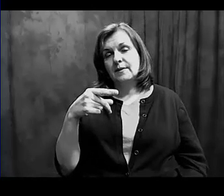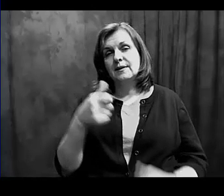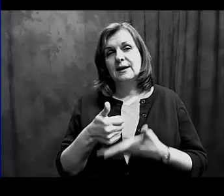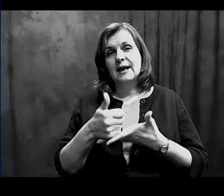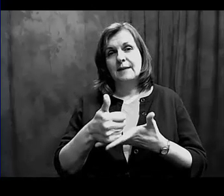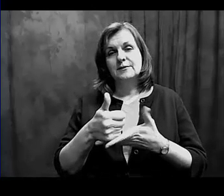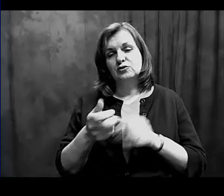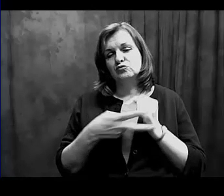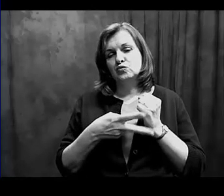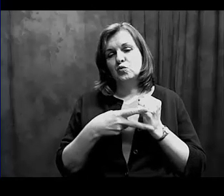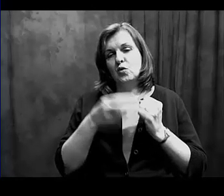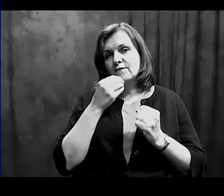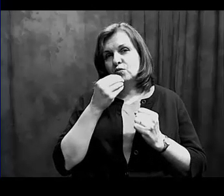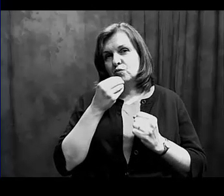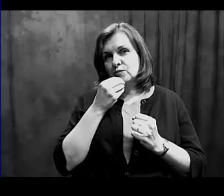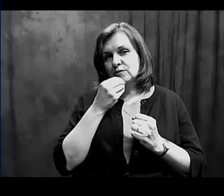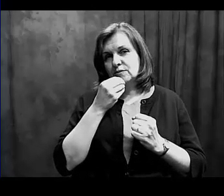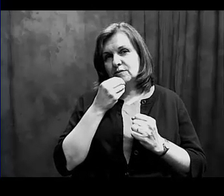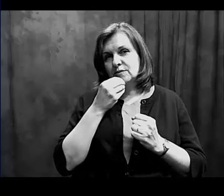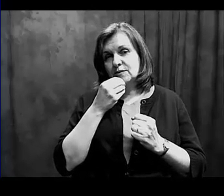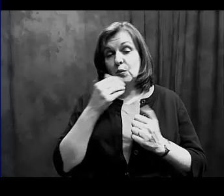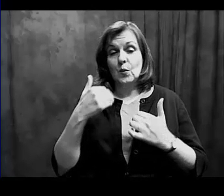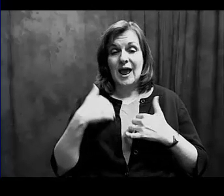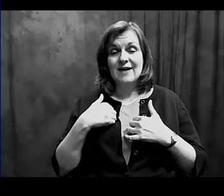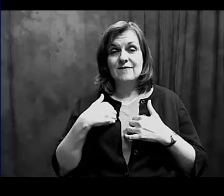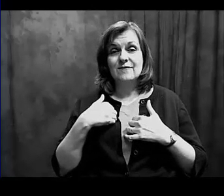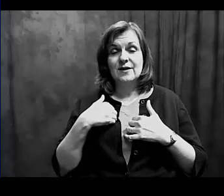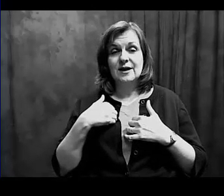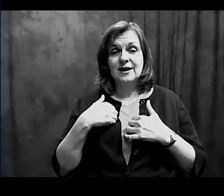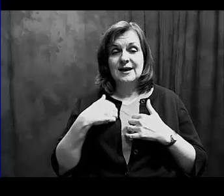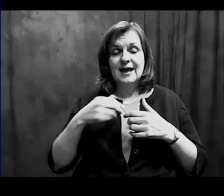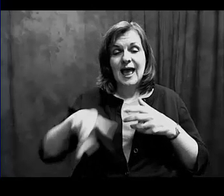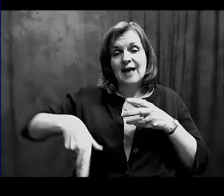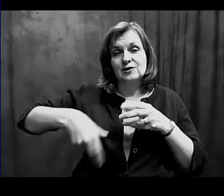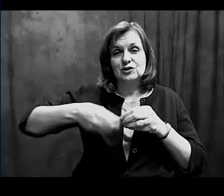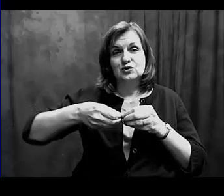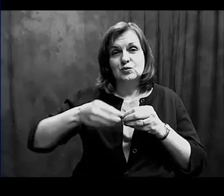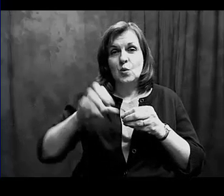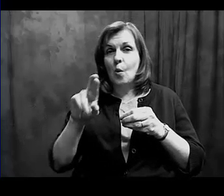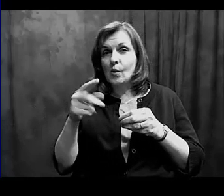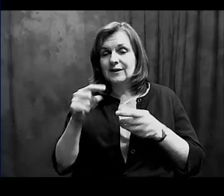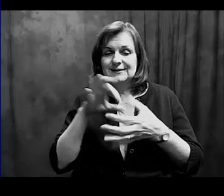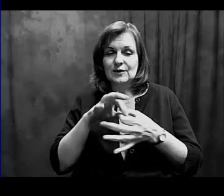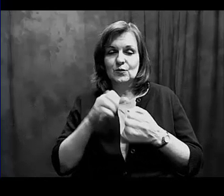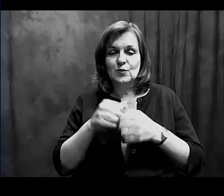that hopes to store food so we have digestive tract accessory organs these are something